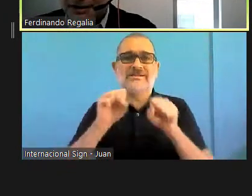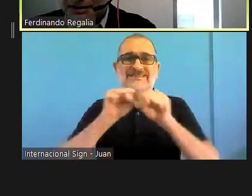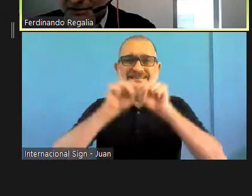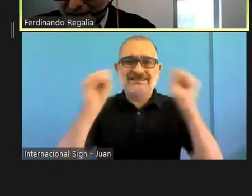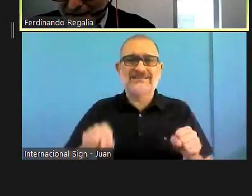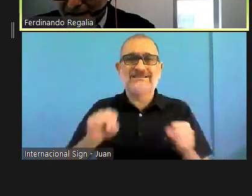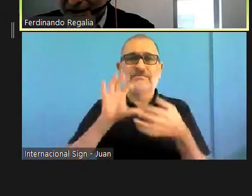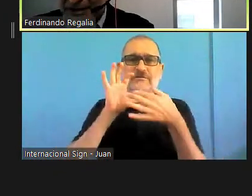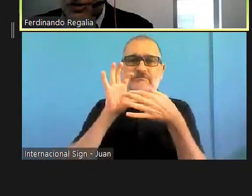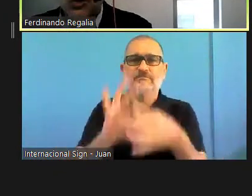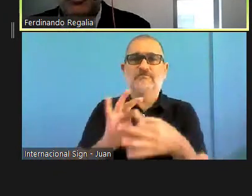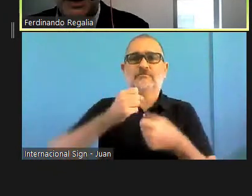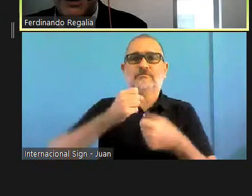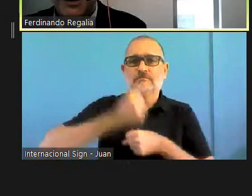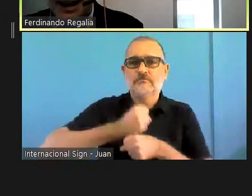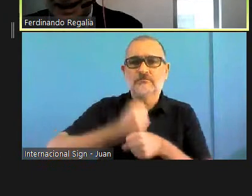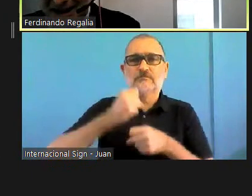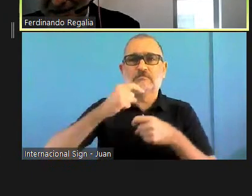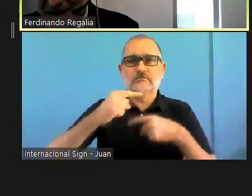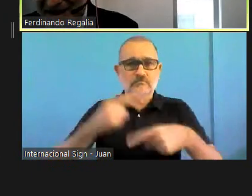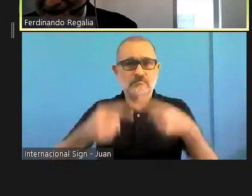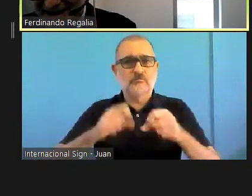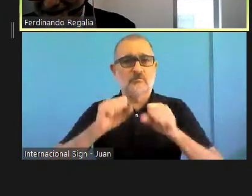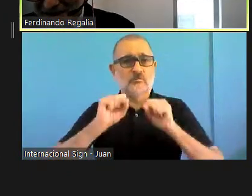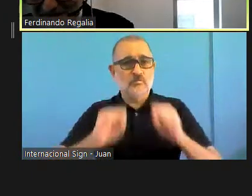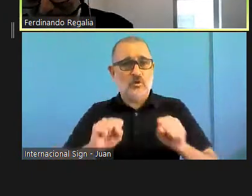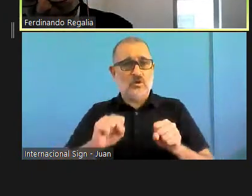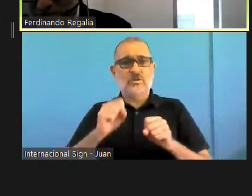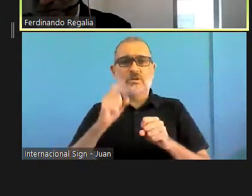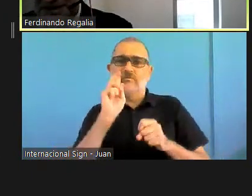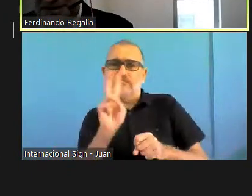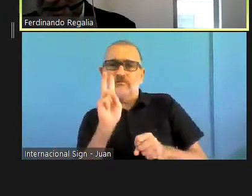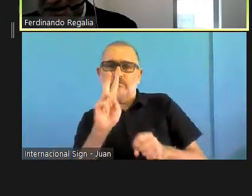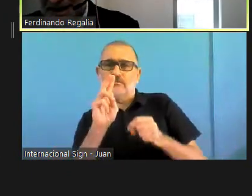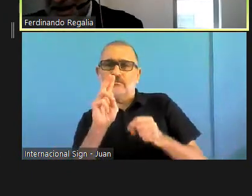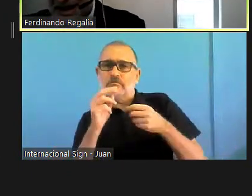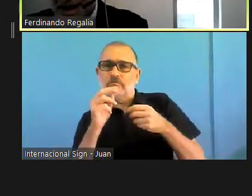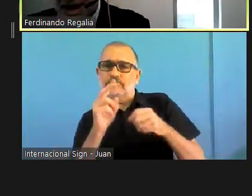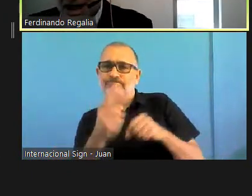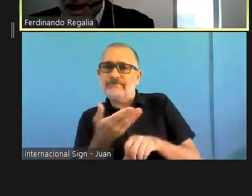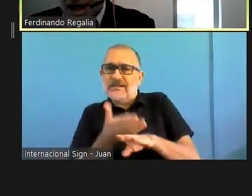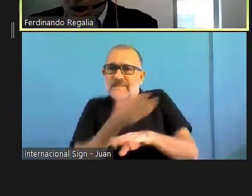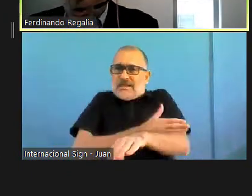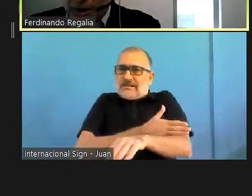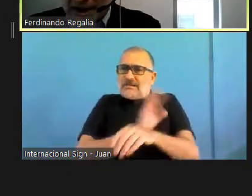As shown by the previous speaker.